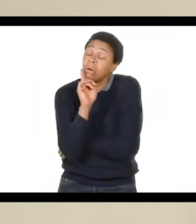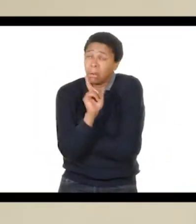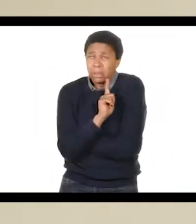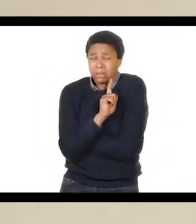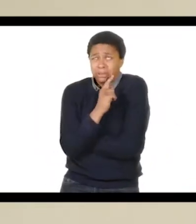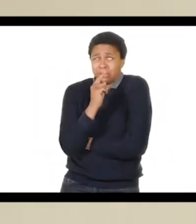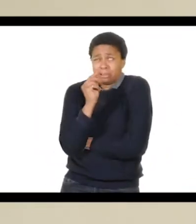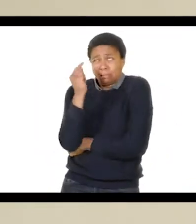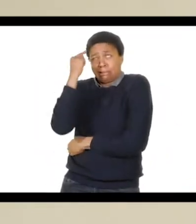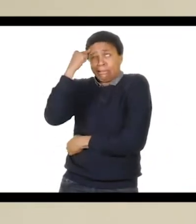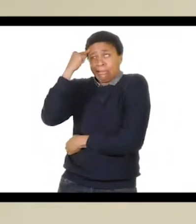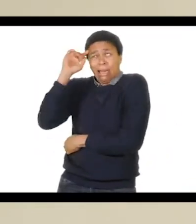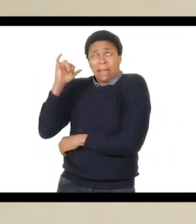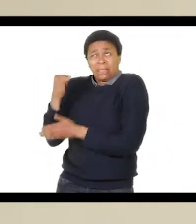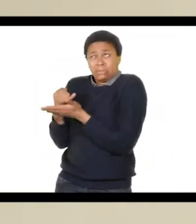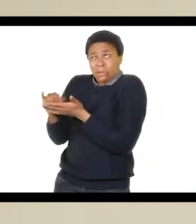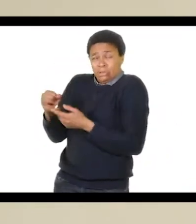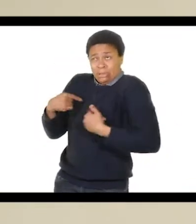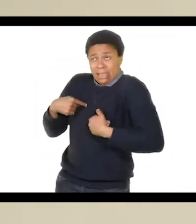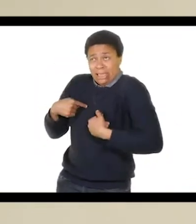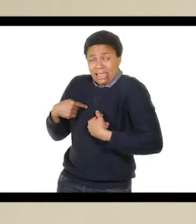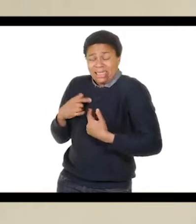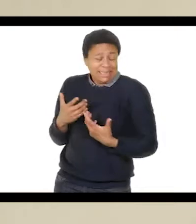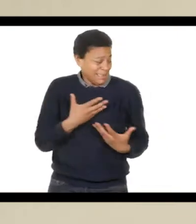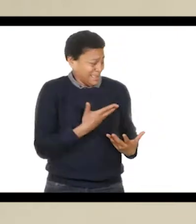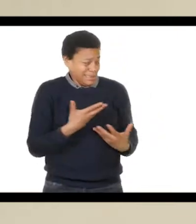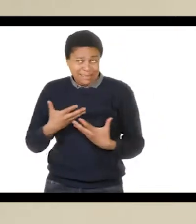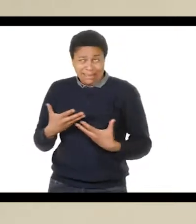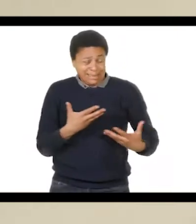And, because the chances was she would have turned against me completely.